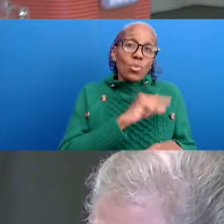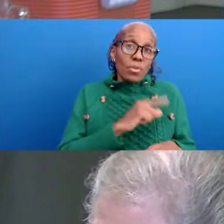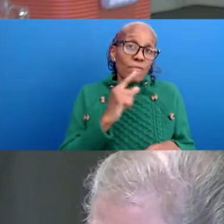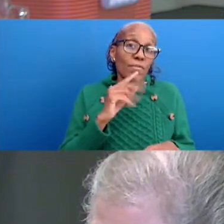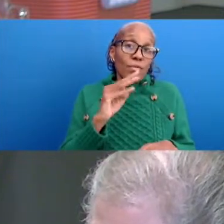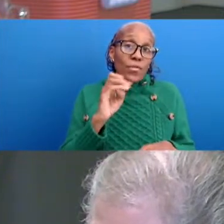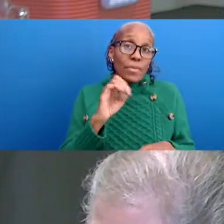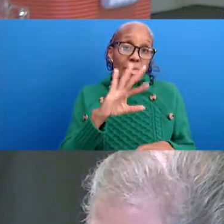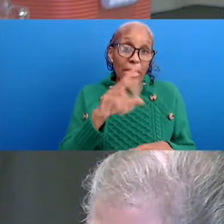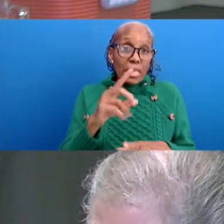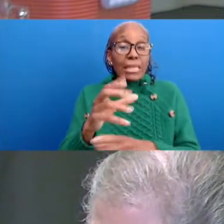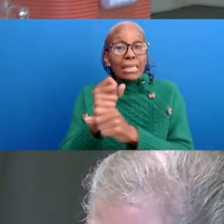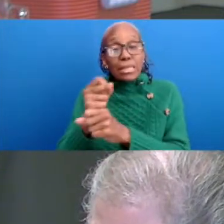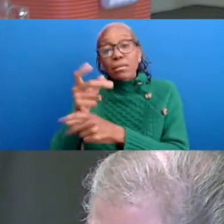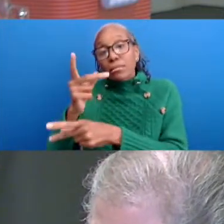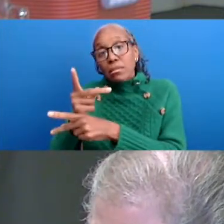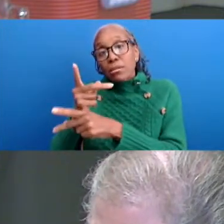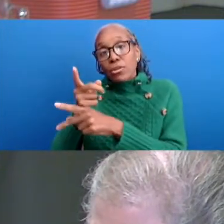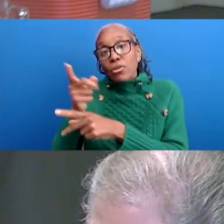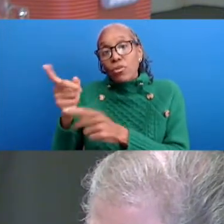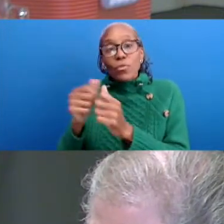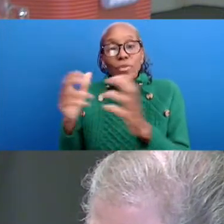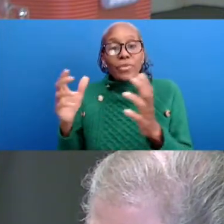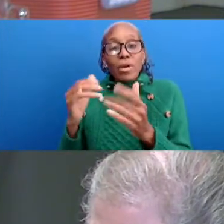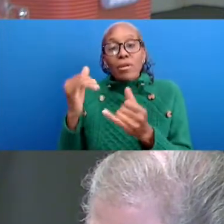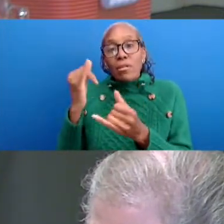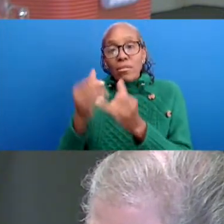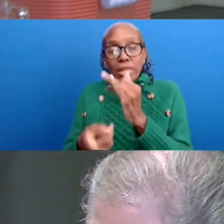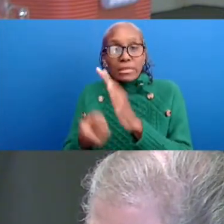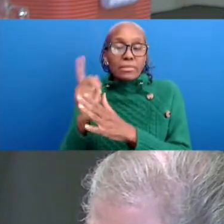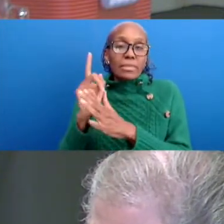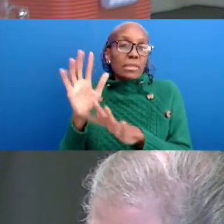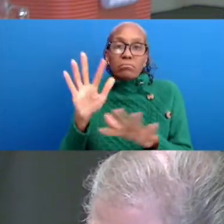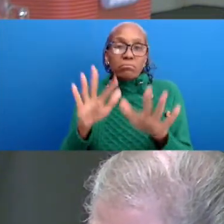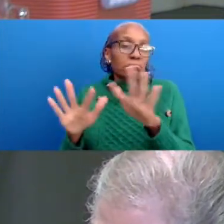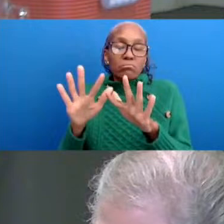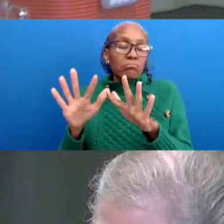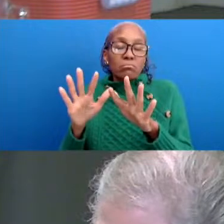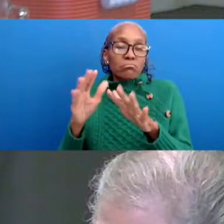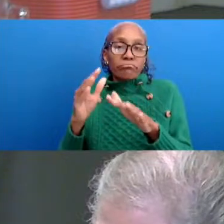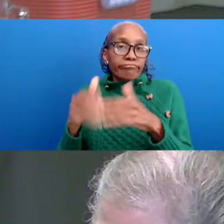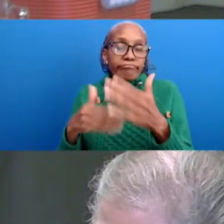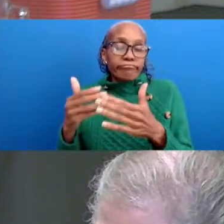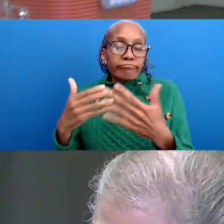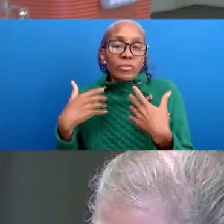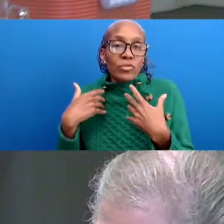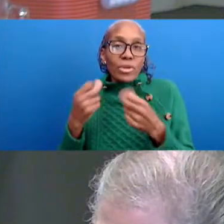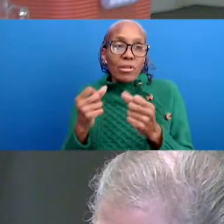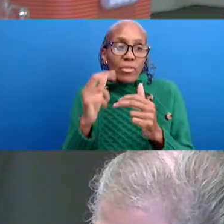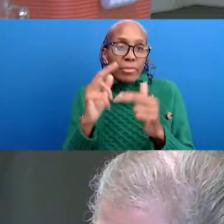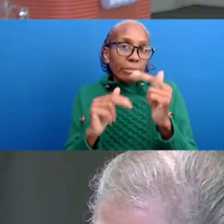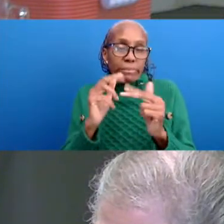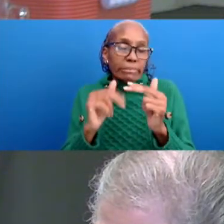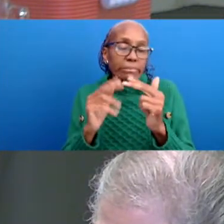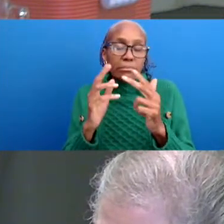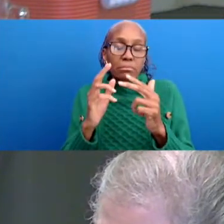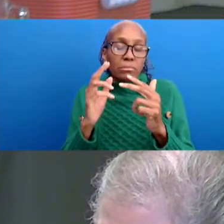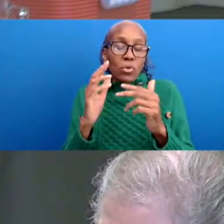ARE IN HOUSEHOLD THOSE WHO WERE ELIGIBLE FOR MEDICAID COULD GET